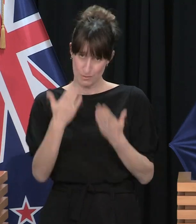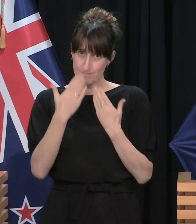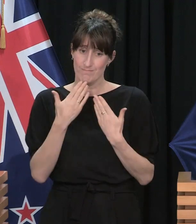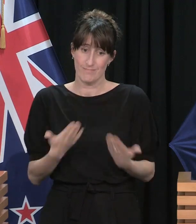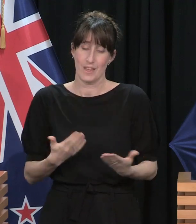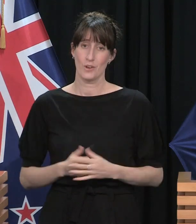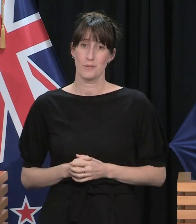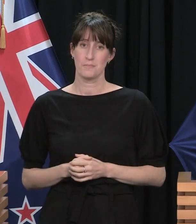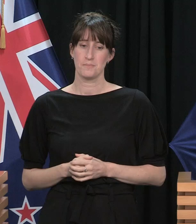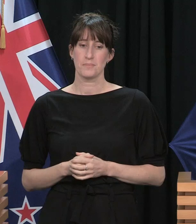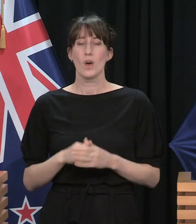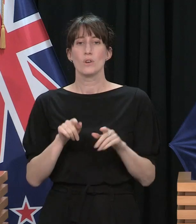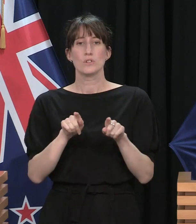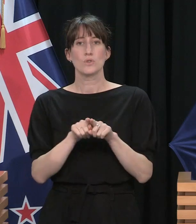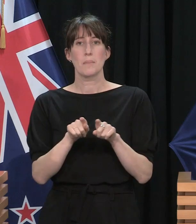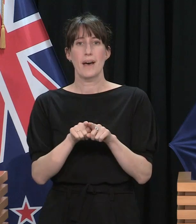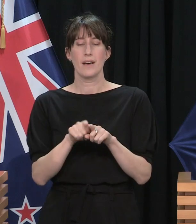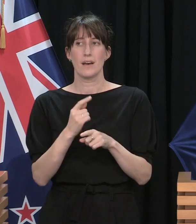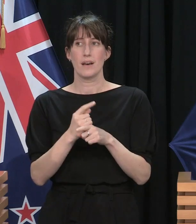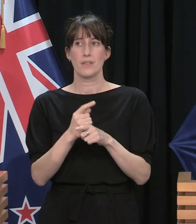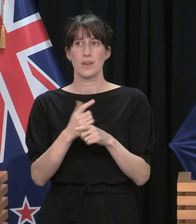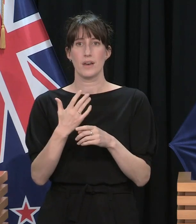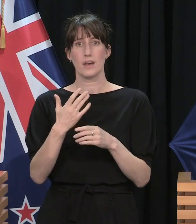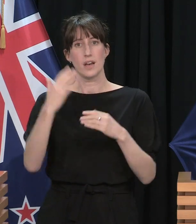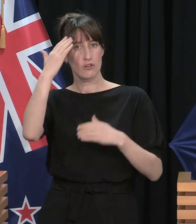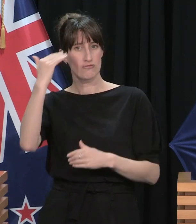Just an update on the COVID